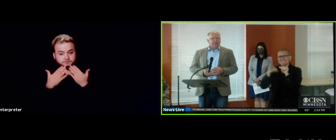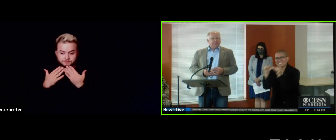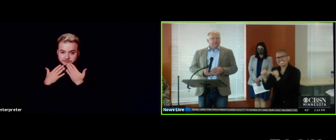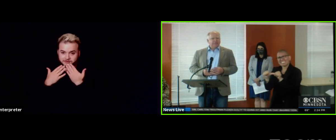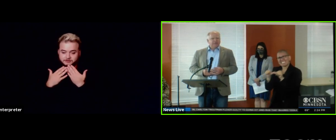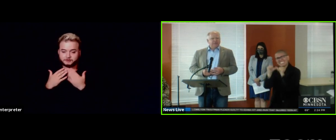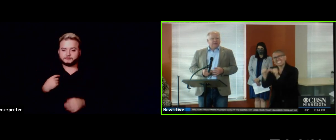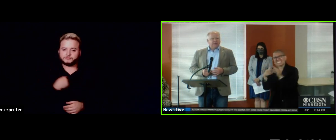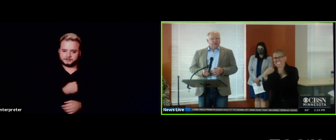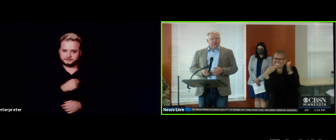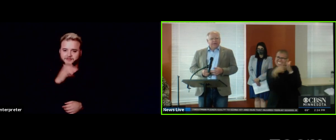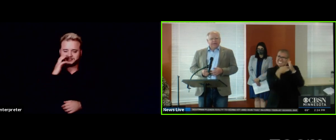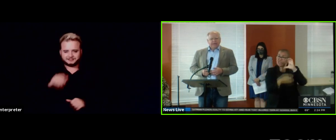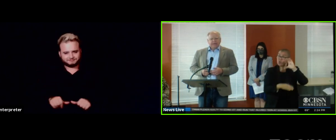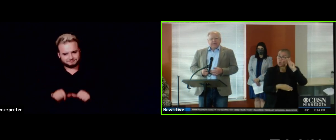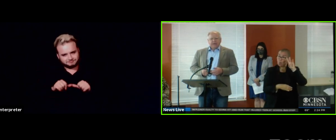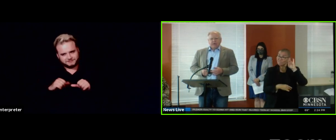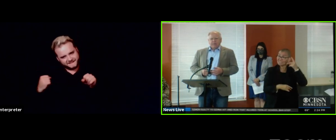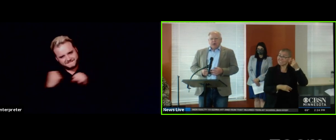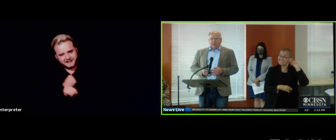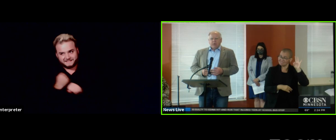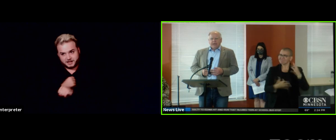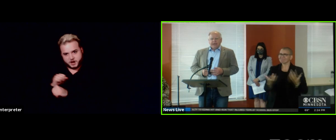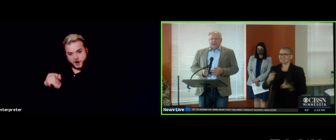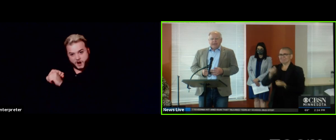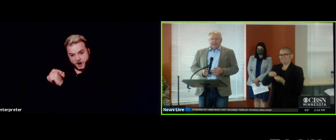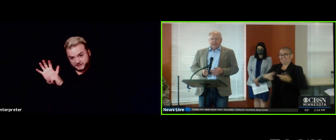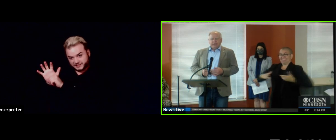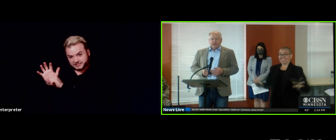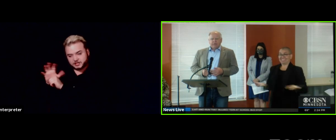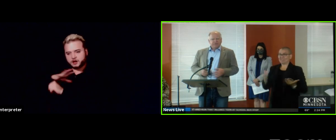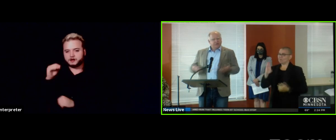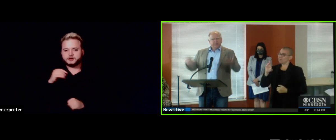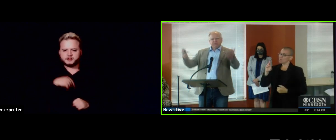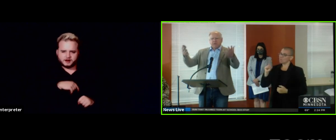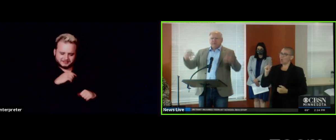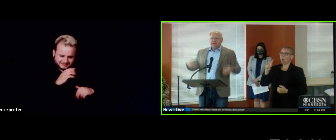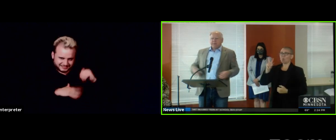we see, especially here along our own Broadway and across Minnesota, so with that up you,